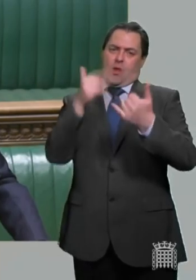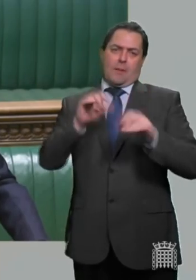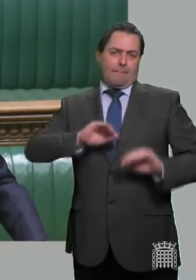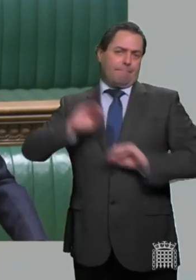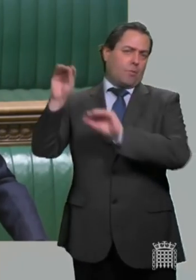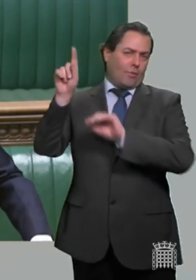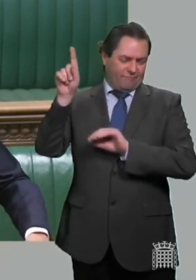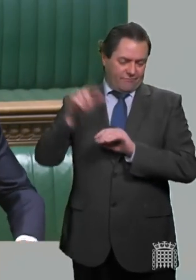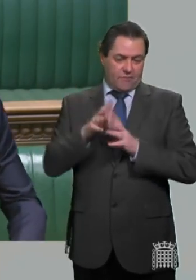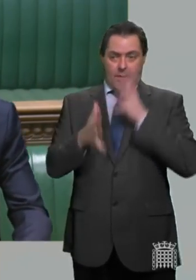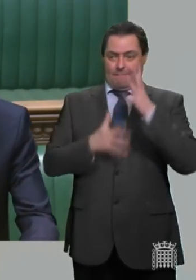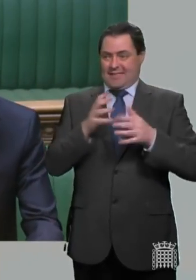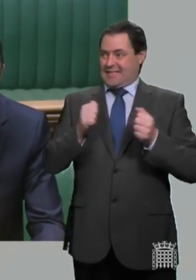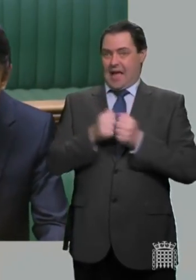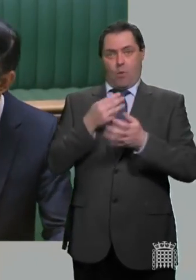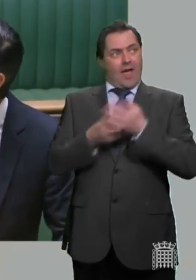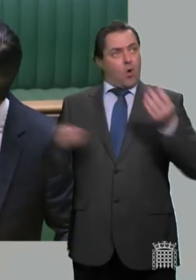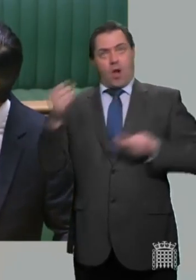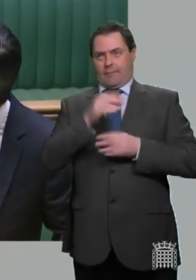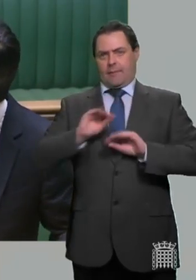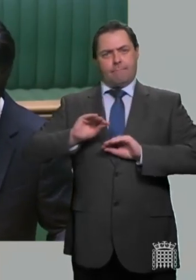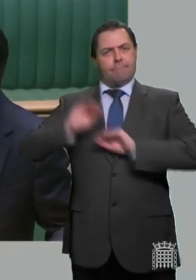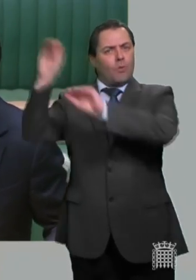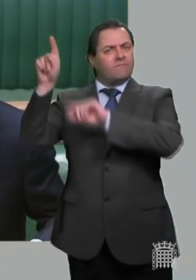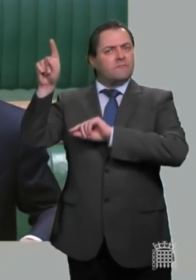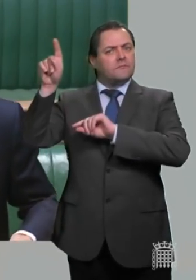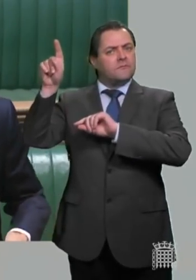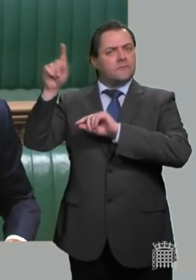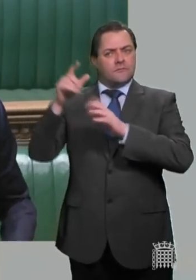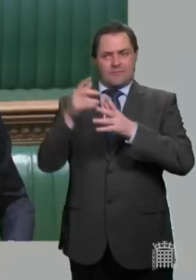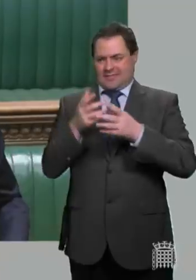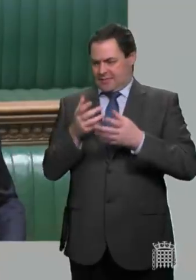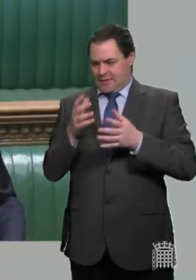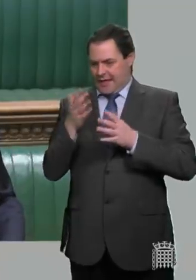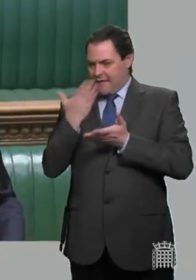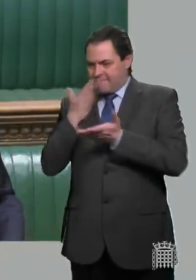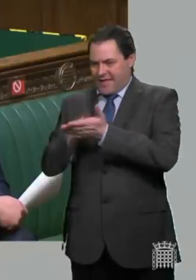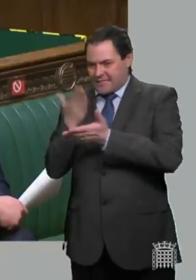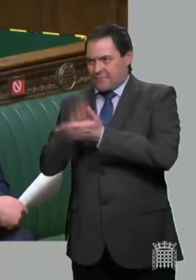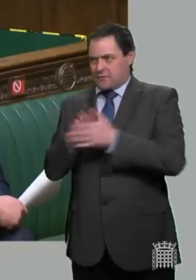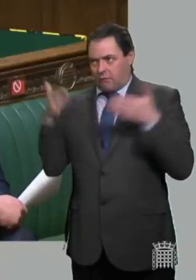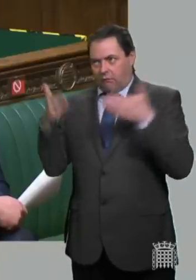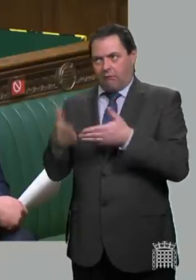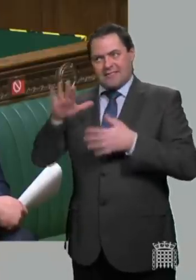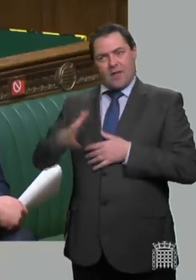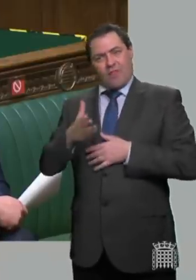Redrawing our economic map means rebalancing our economic investment. I have already revised the